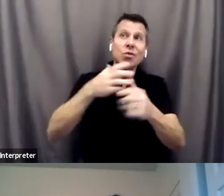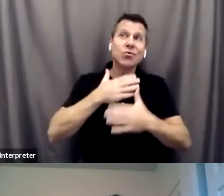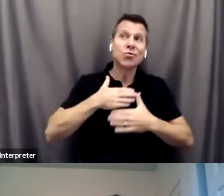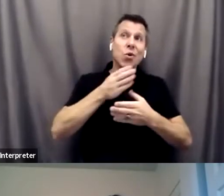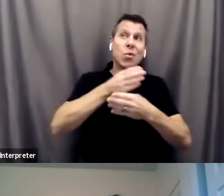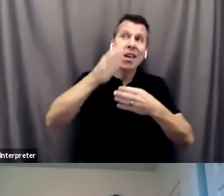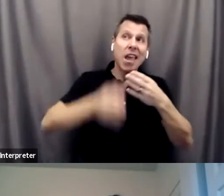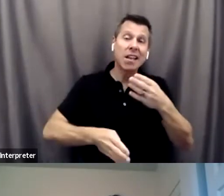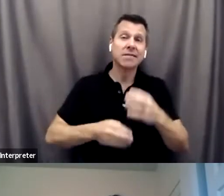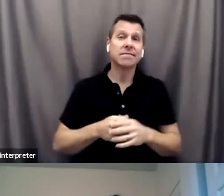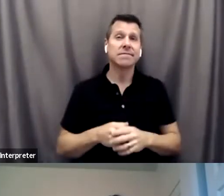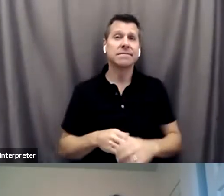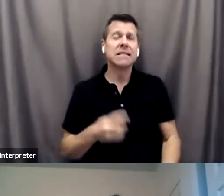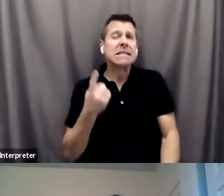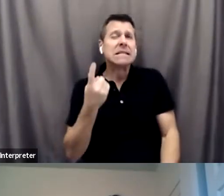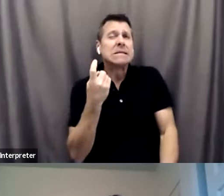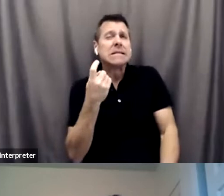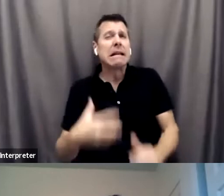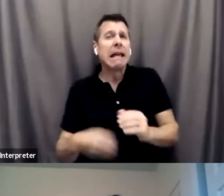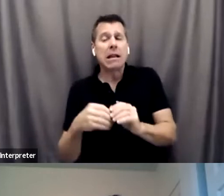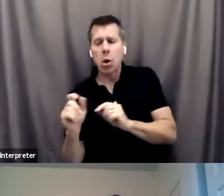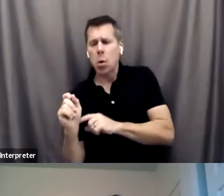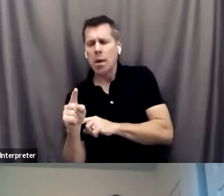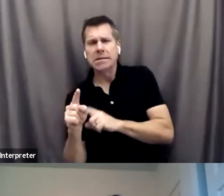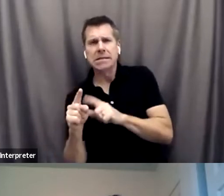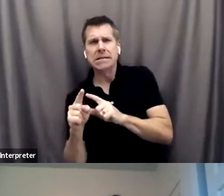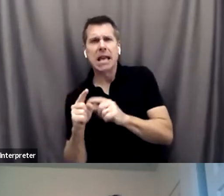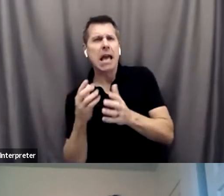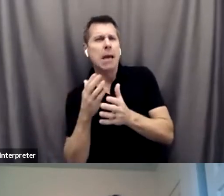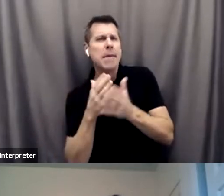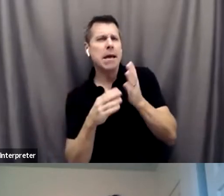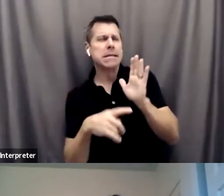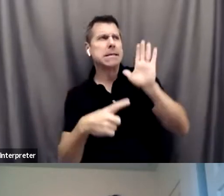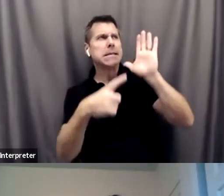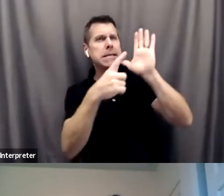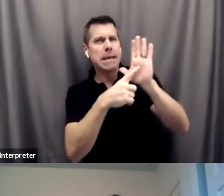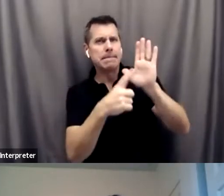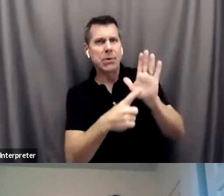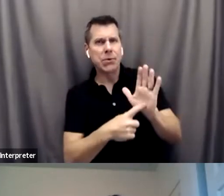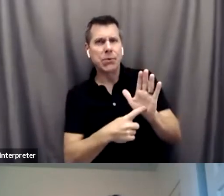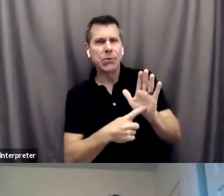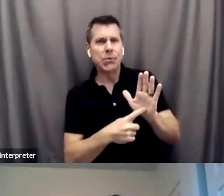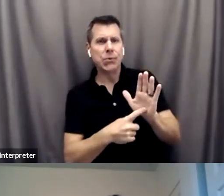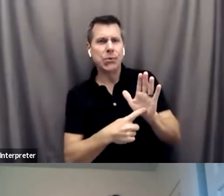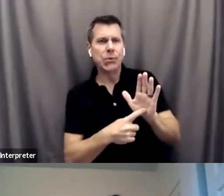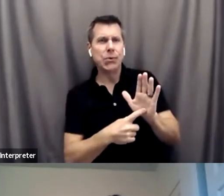I would like to add one thing, there is a question in here about some samples of inquisitive interview questions, and I'll be